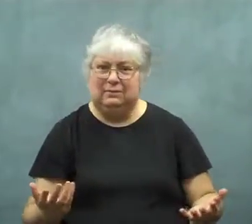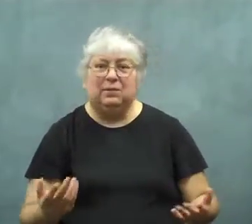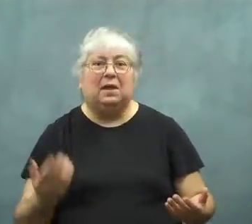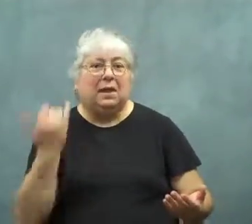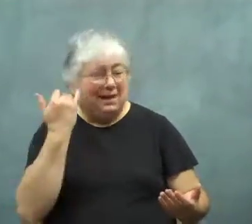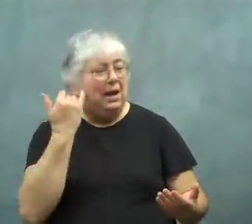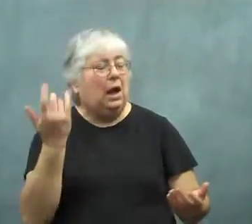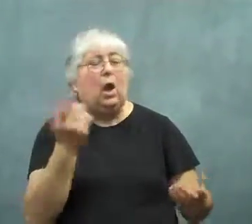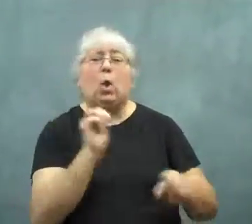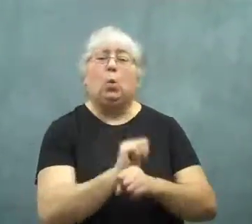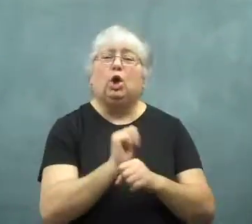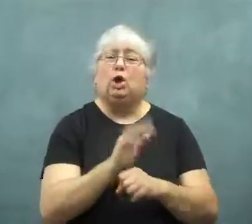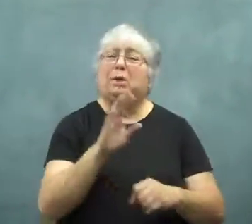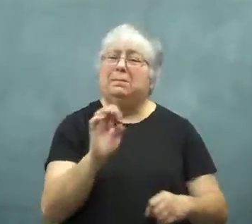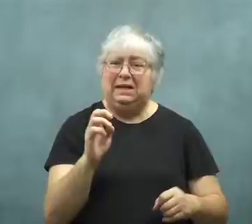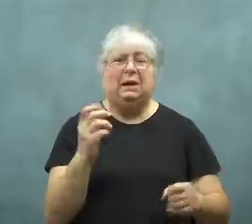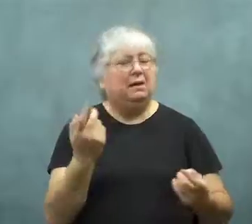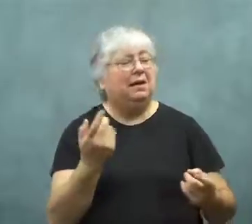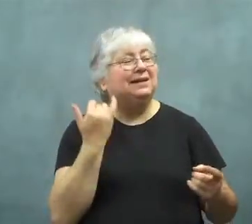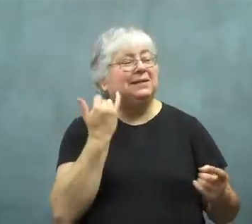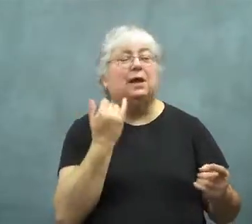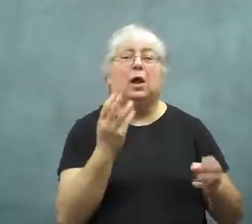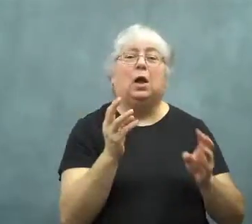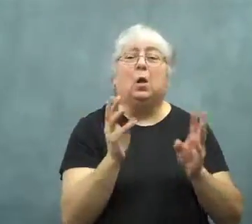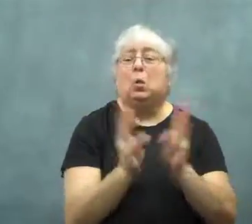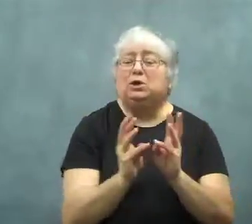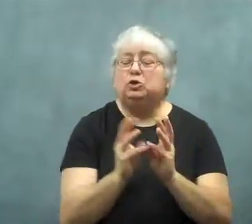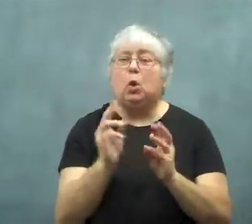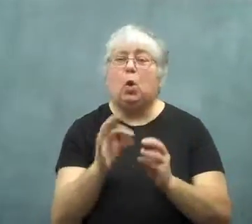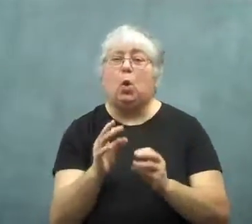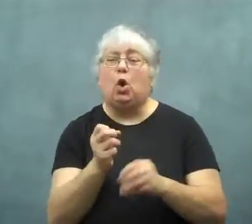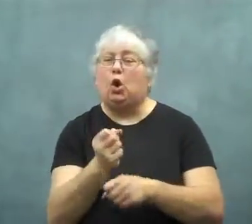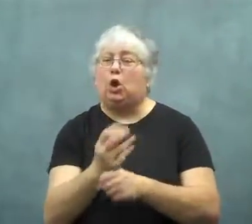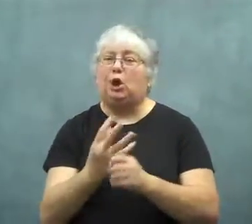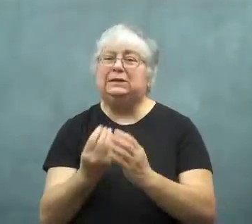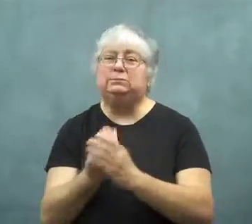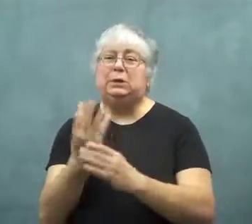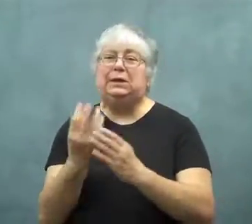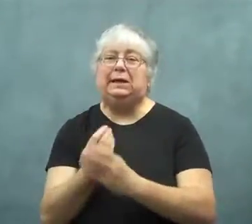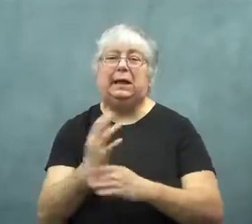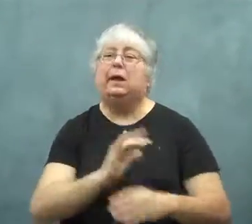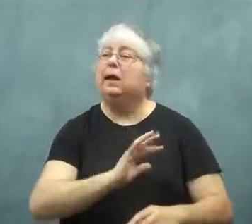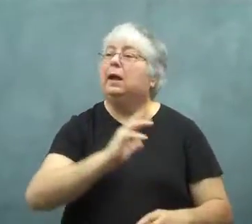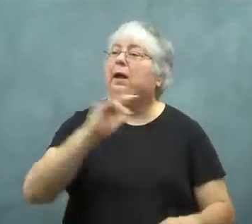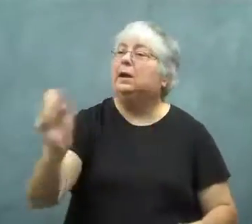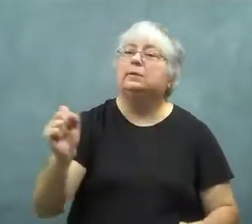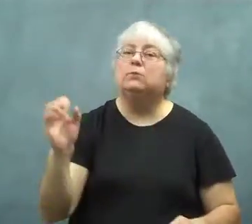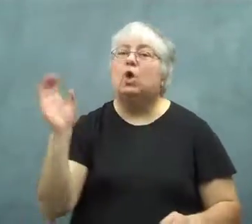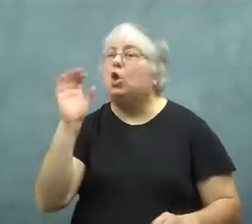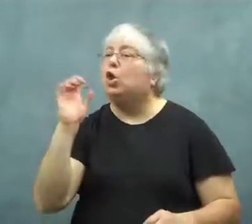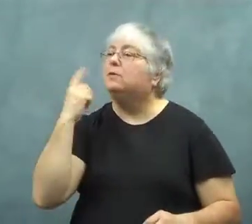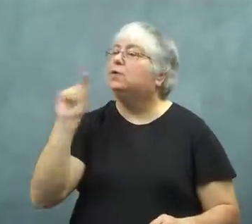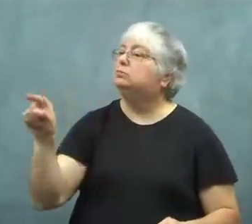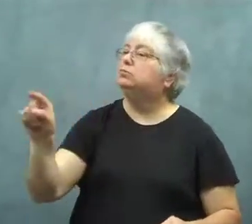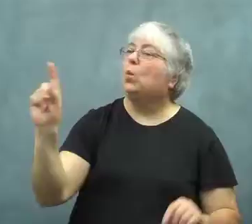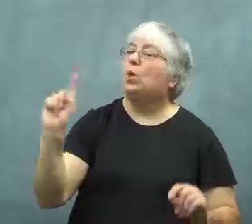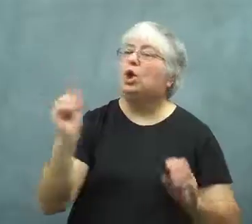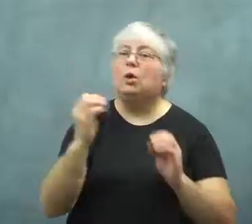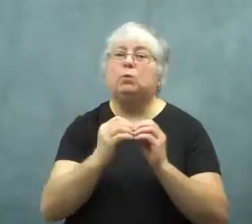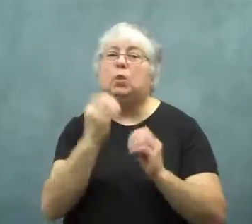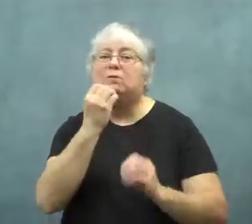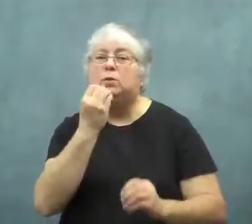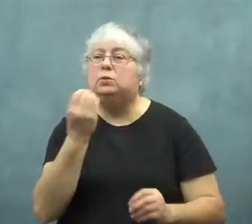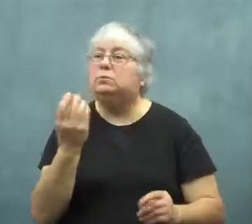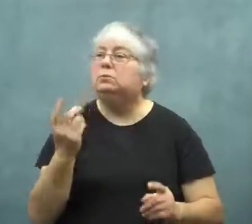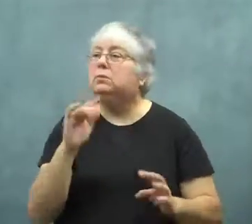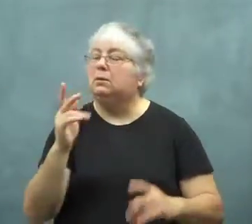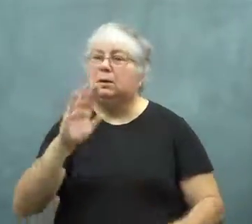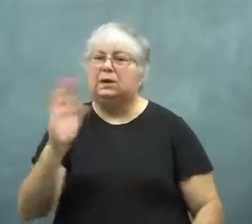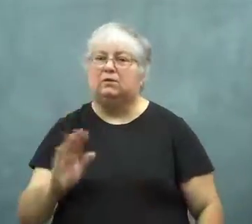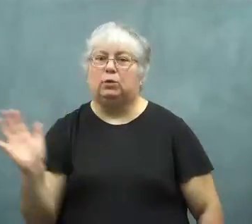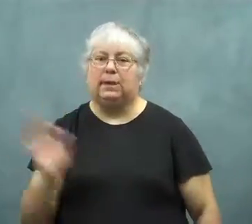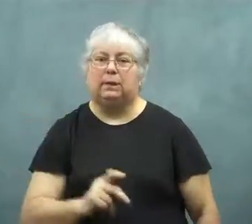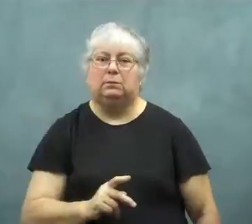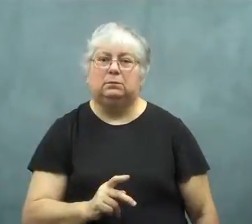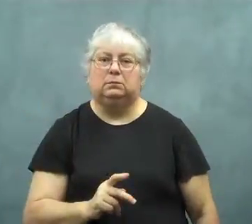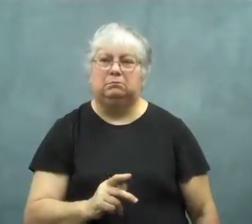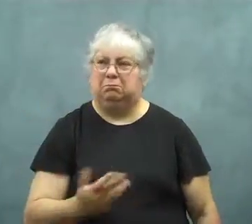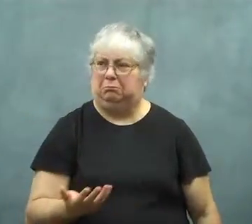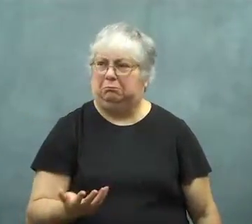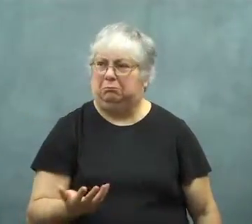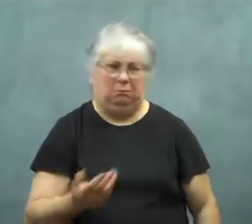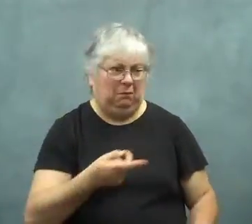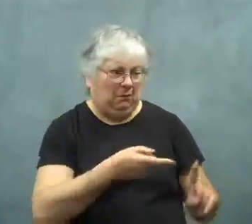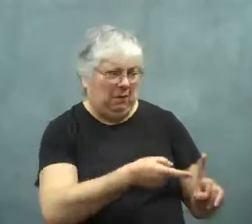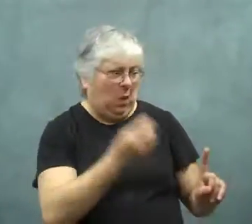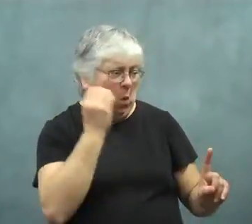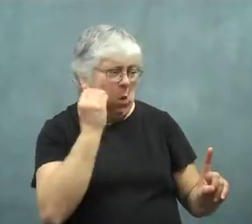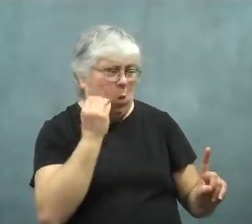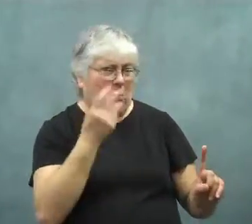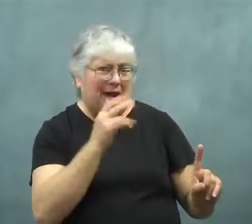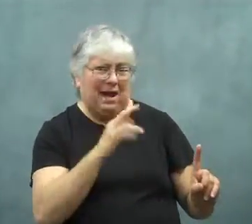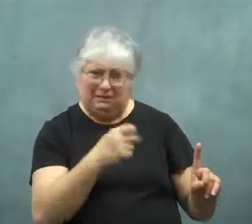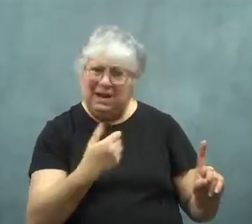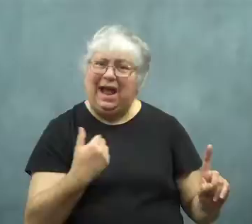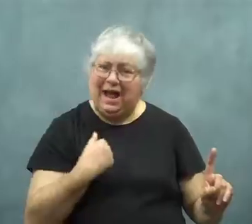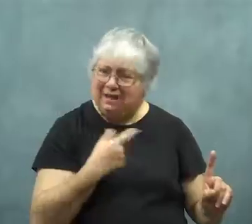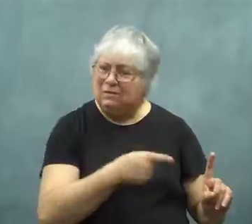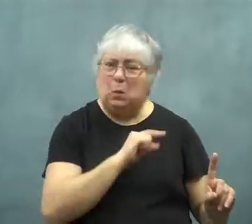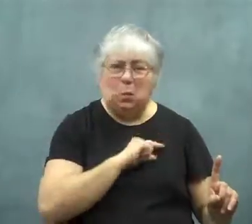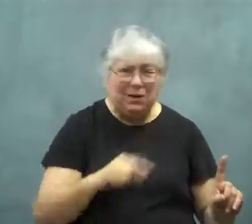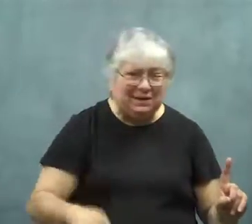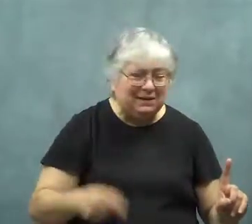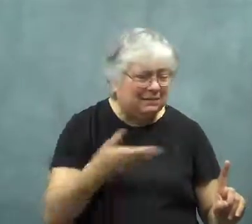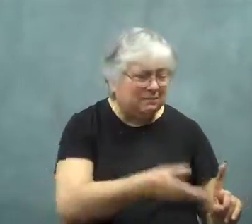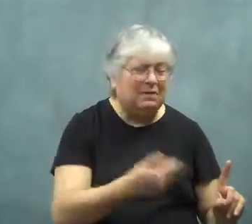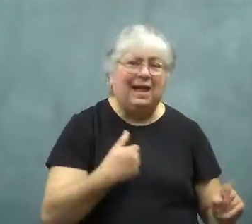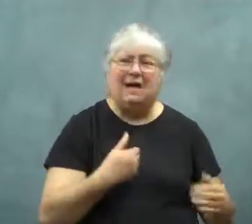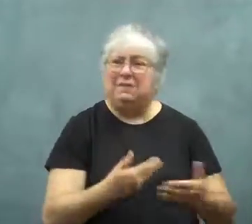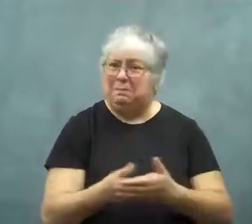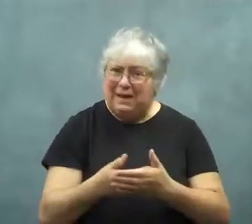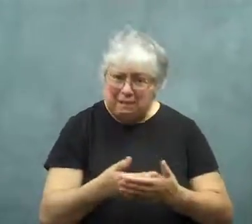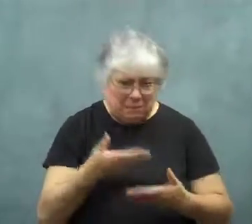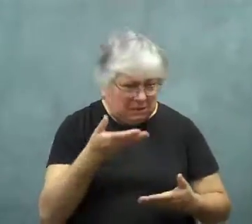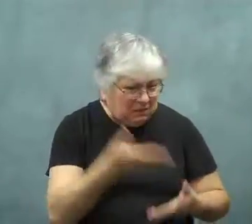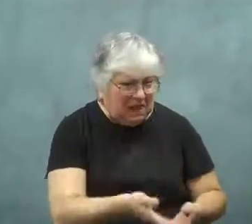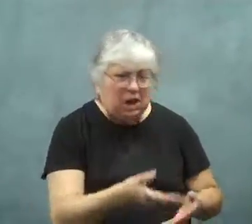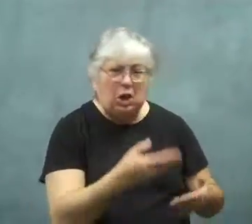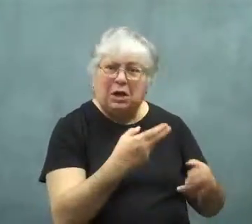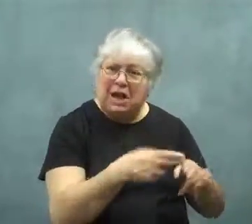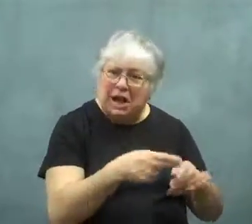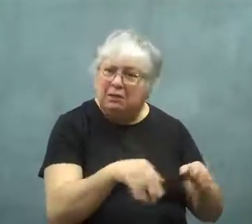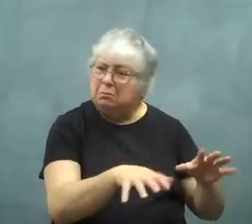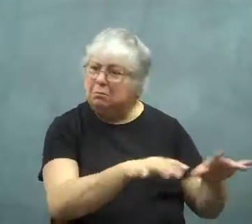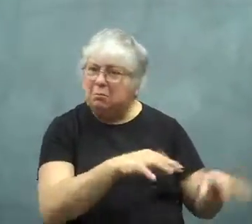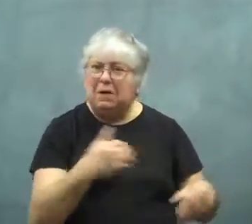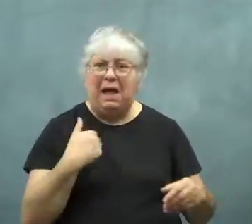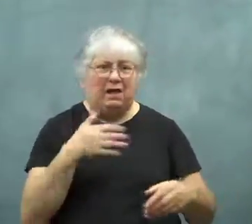Worker bees would go out in spring or winter looking for food, and just never come back.